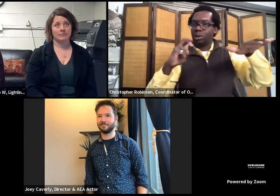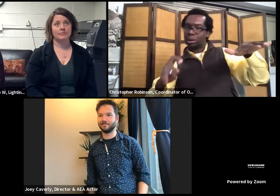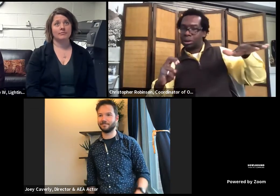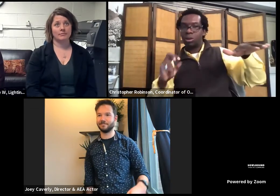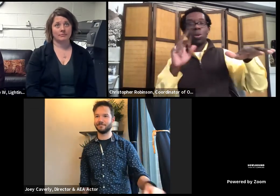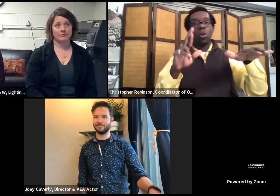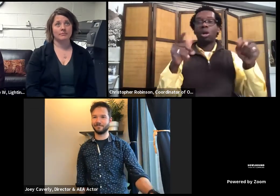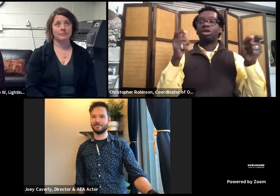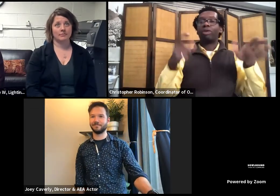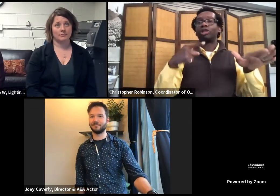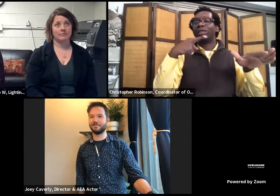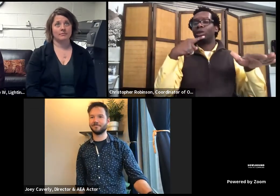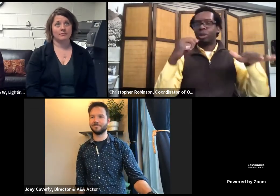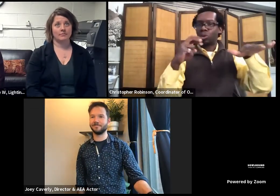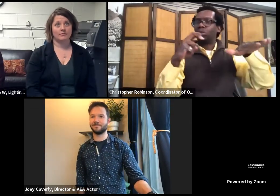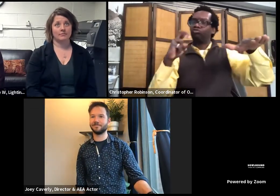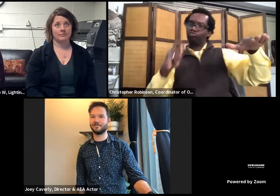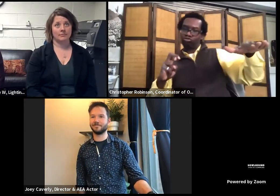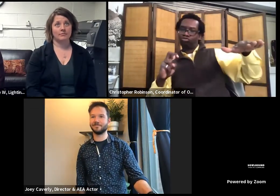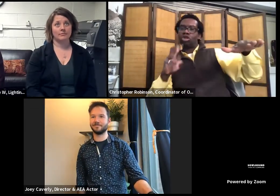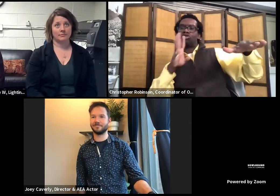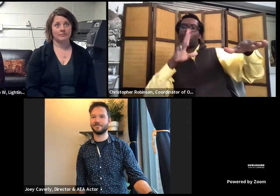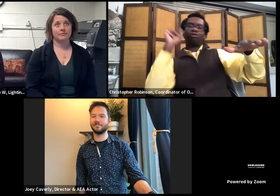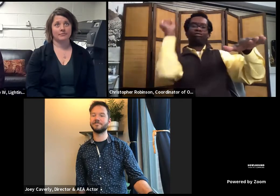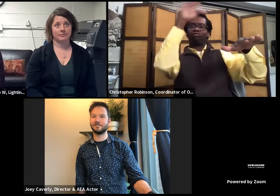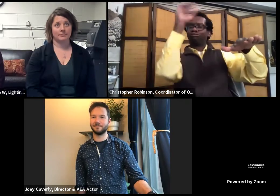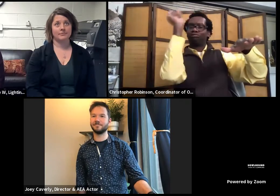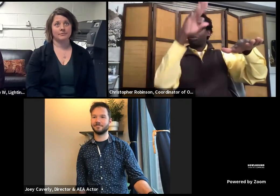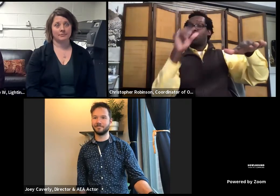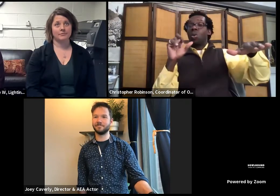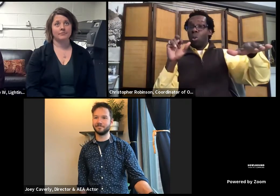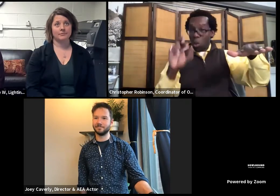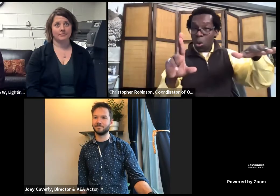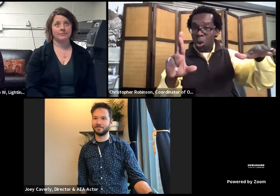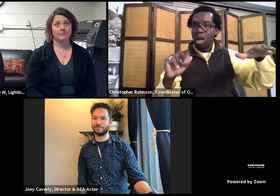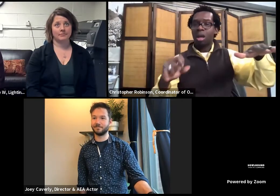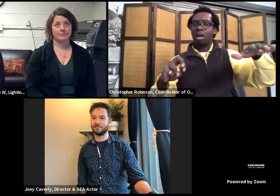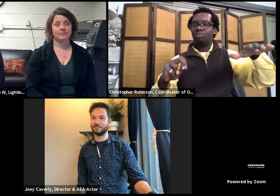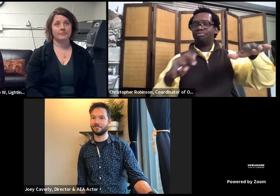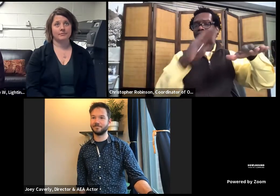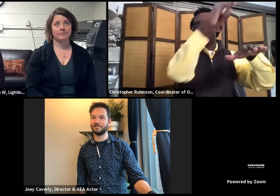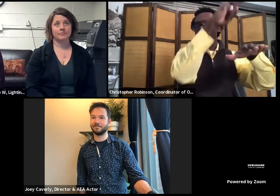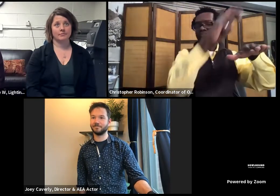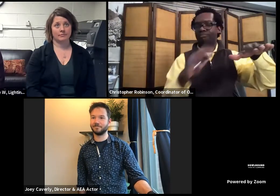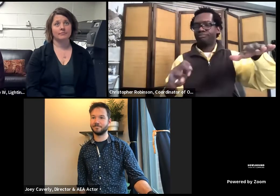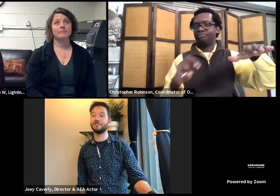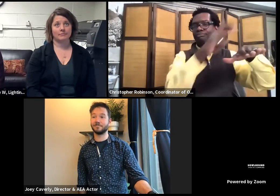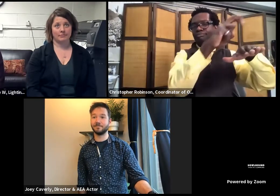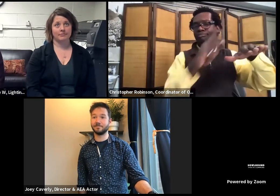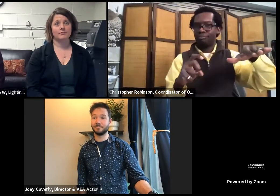that wanna get up on stage or sit back, and lay back, and throw information out, or actually head up to the stage,